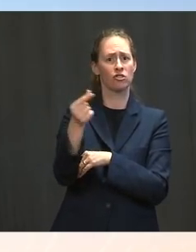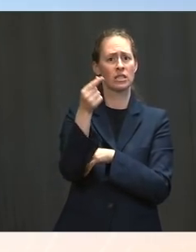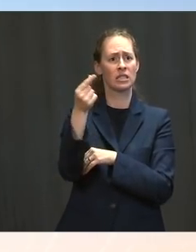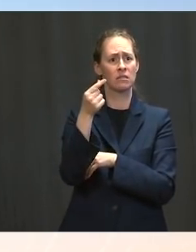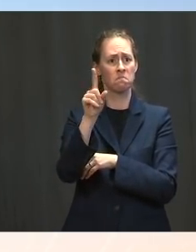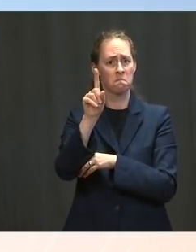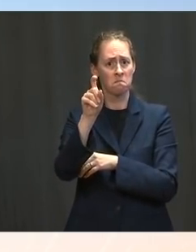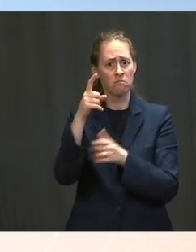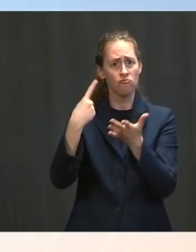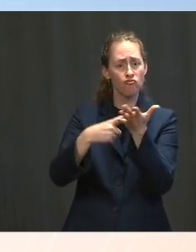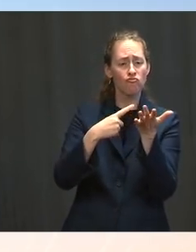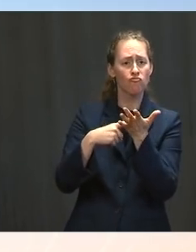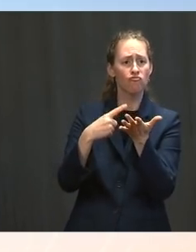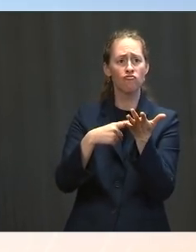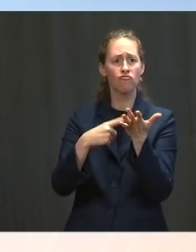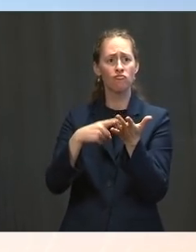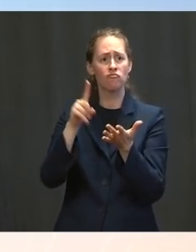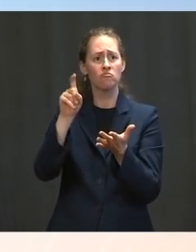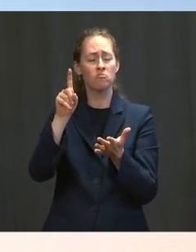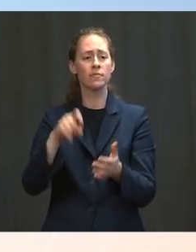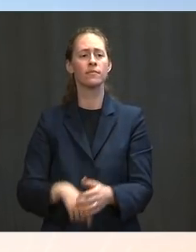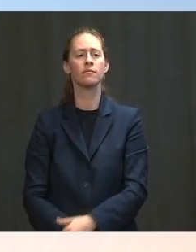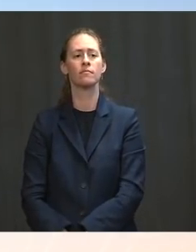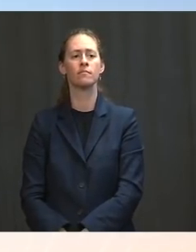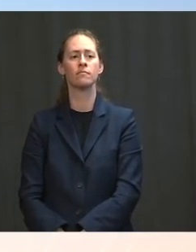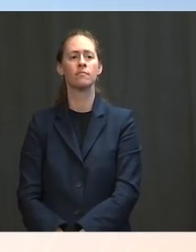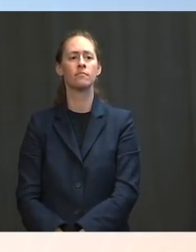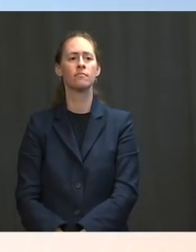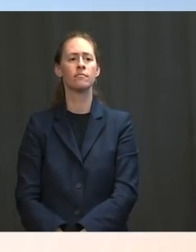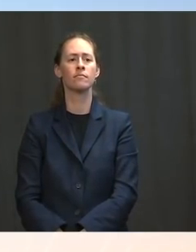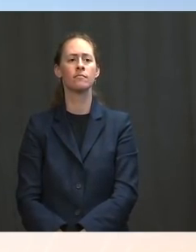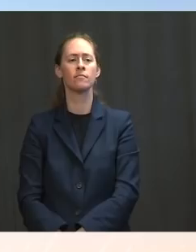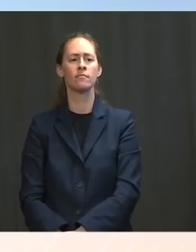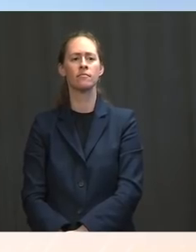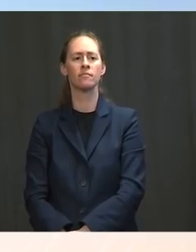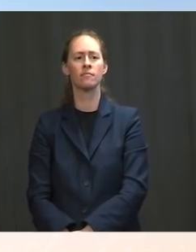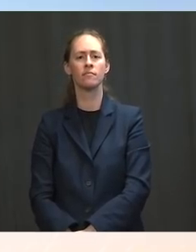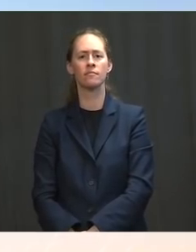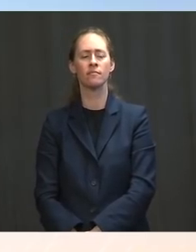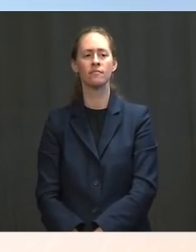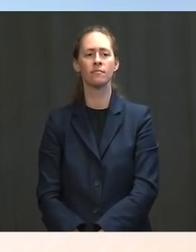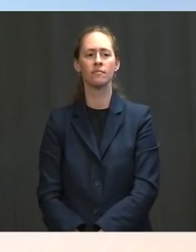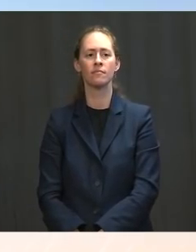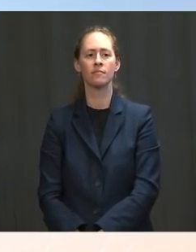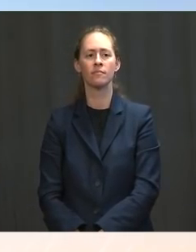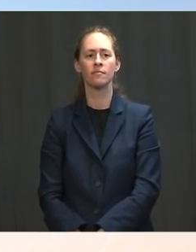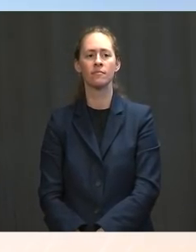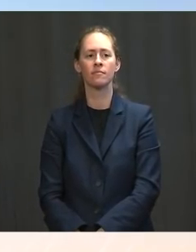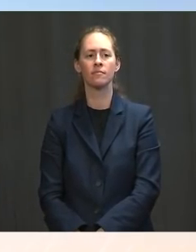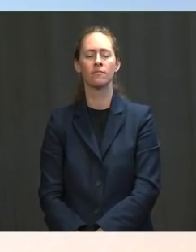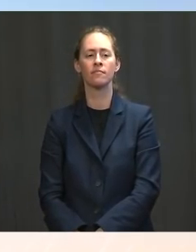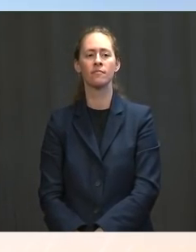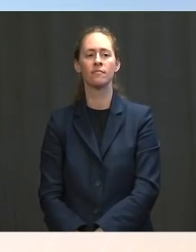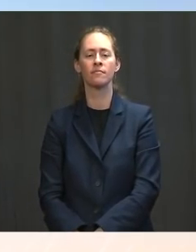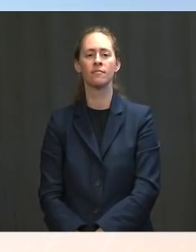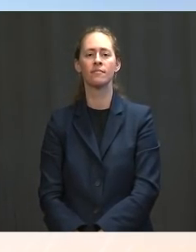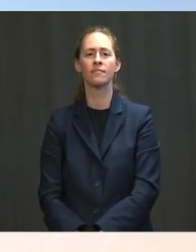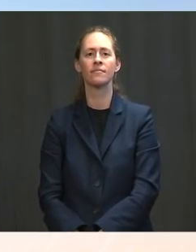at UNGA, to discuss rules of the road in light of the current tensions between the West and the East?